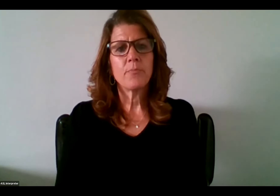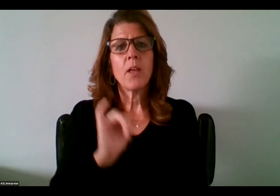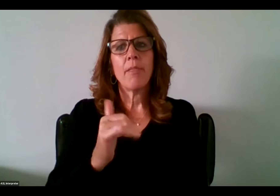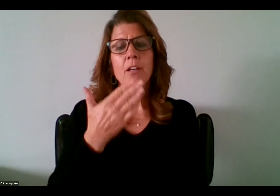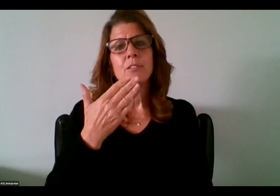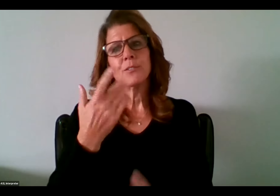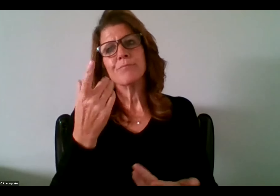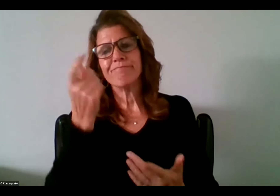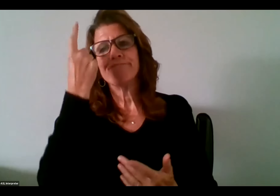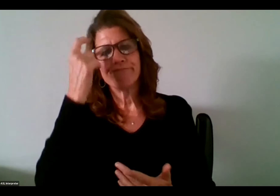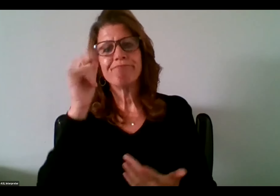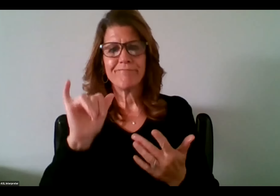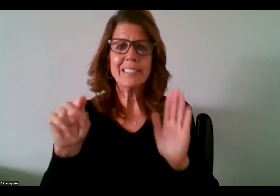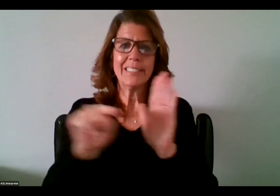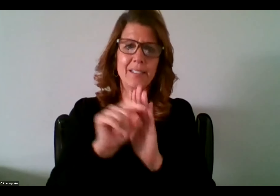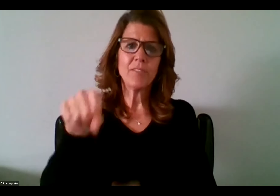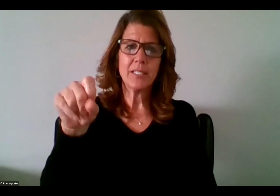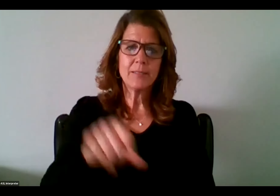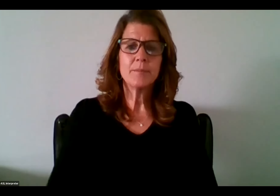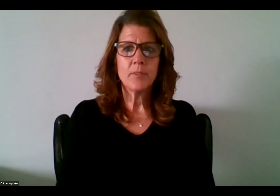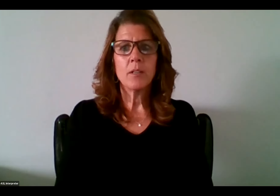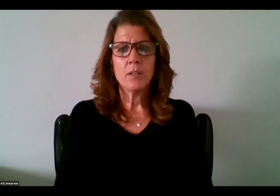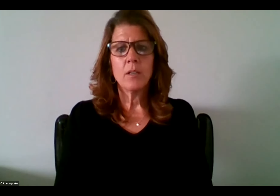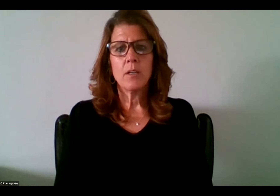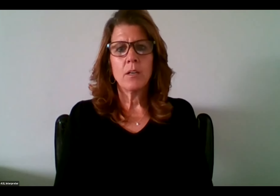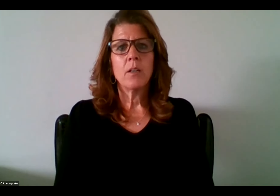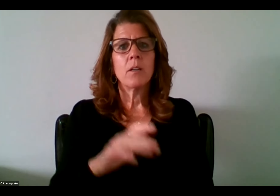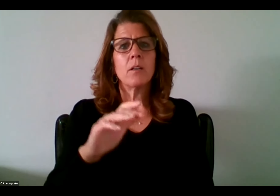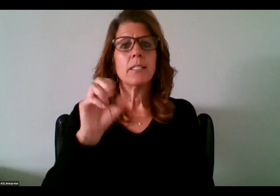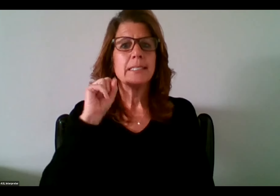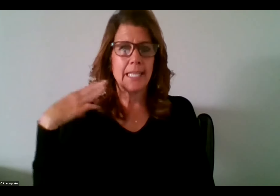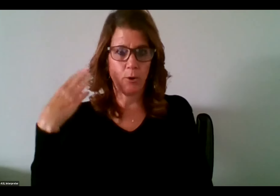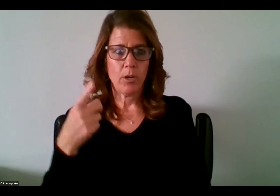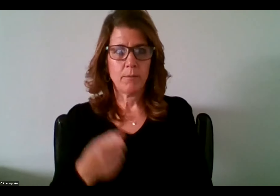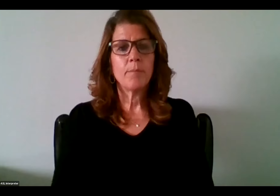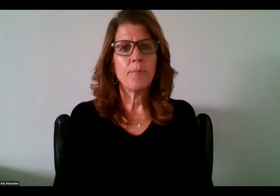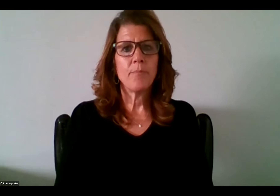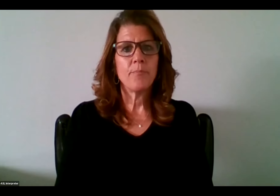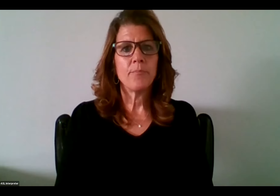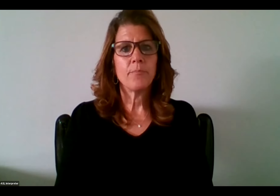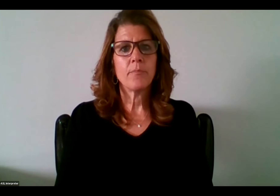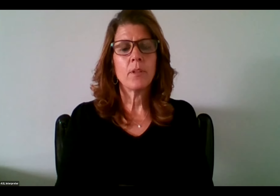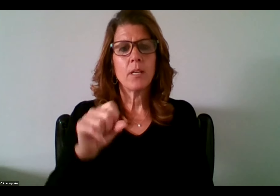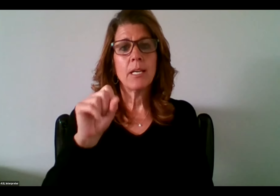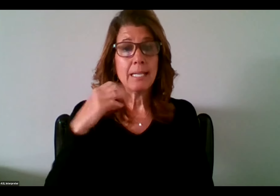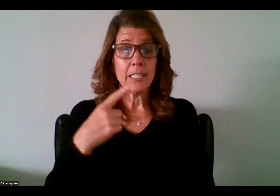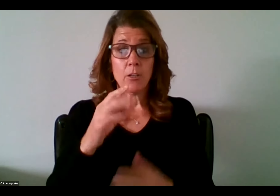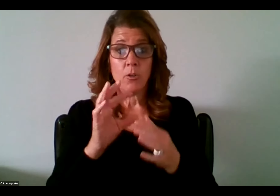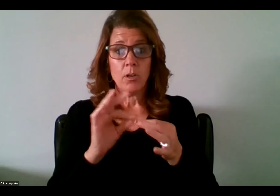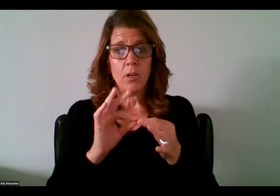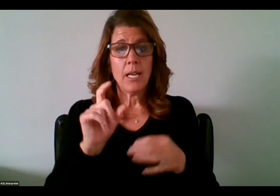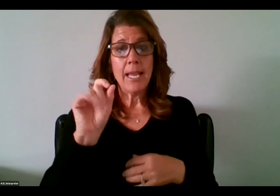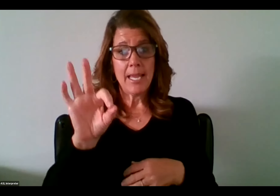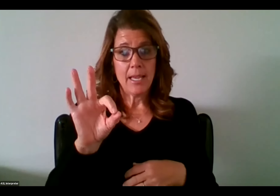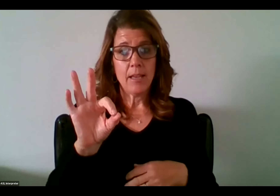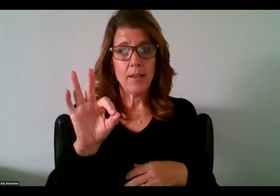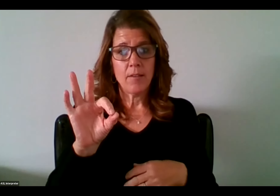Sarah: I was going to mention, so if we we still need Hearing Loss Association and